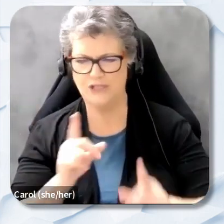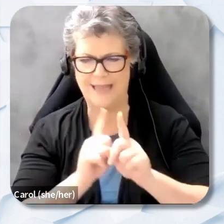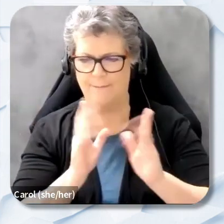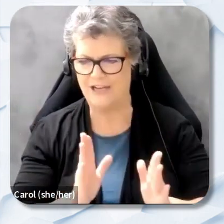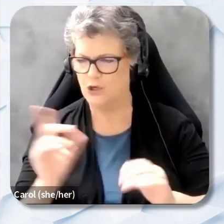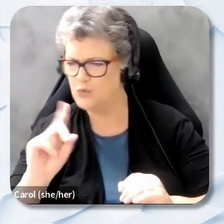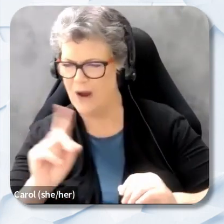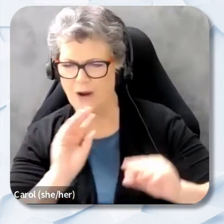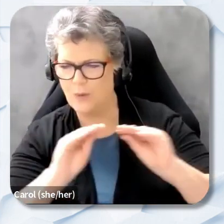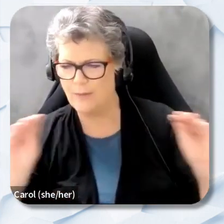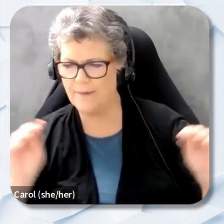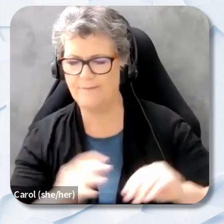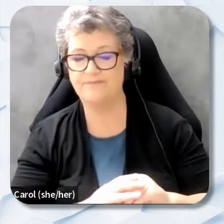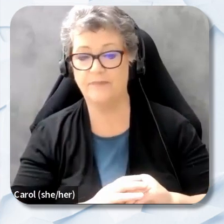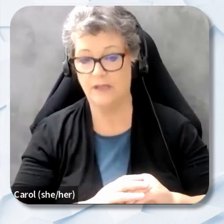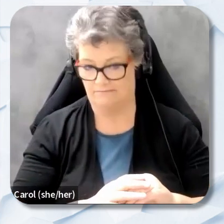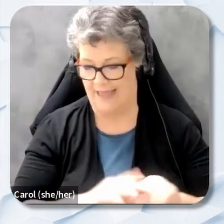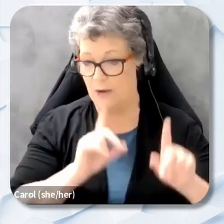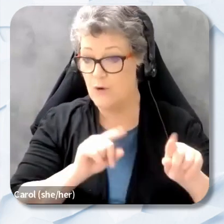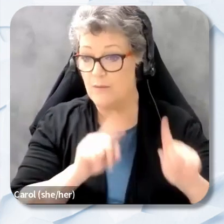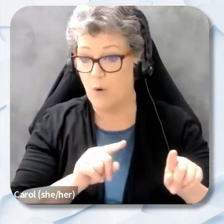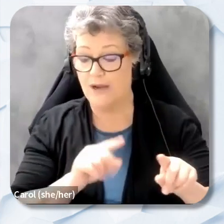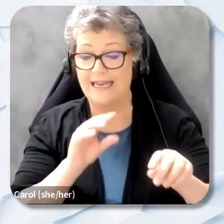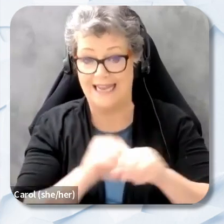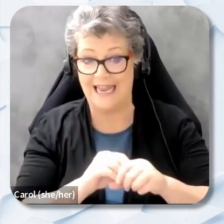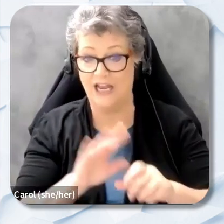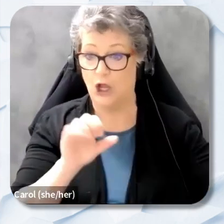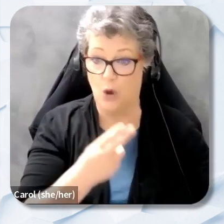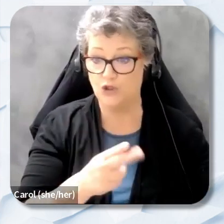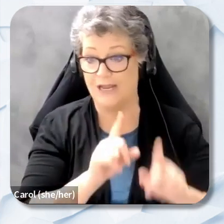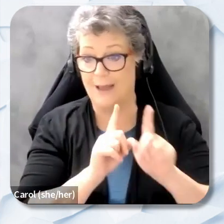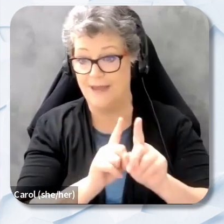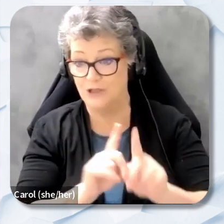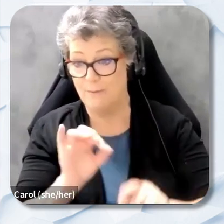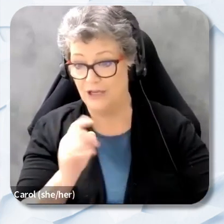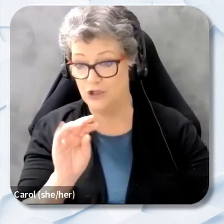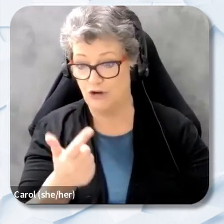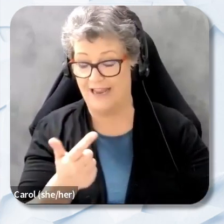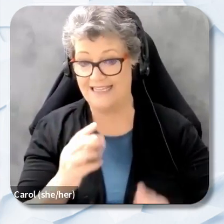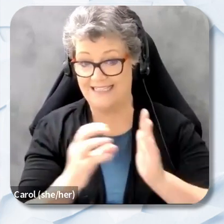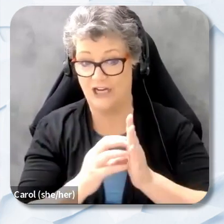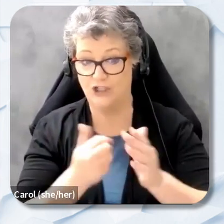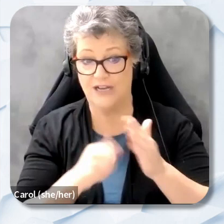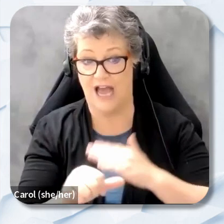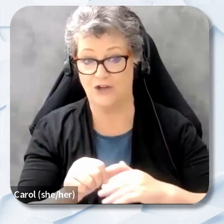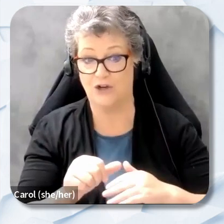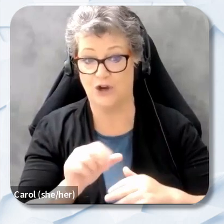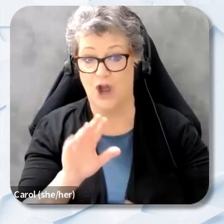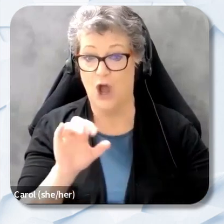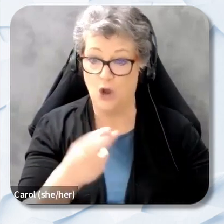They can be reported in the Coaching and Mentoring section under Coaches and Mentors or they